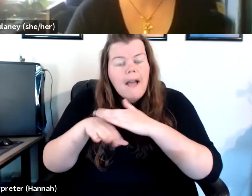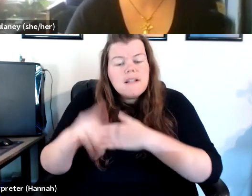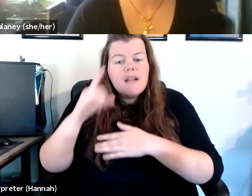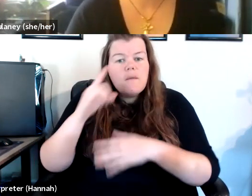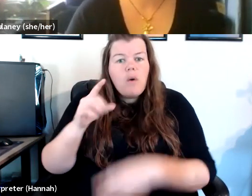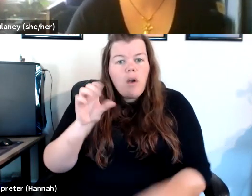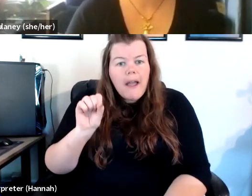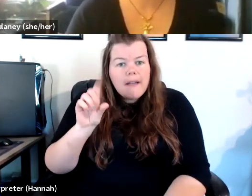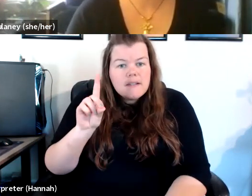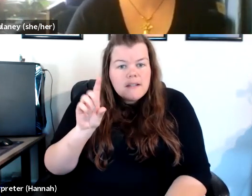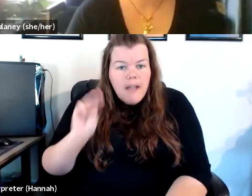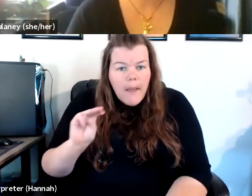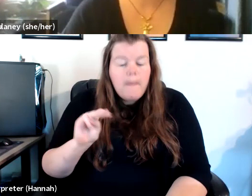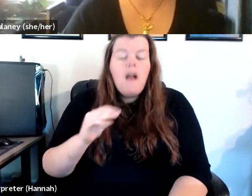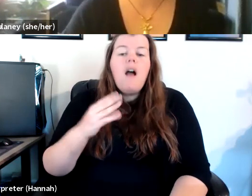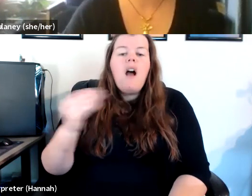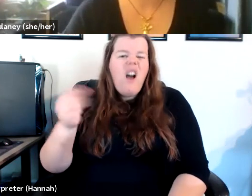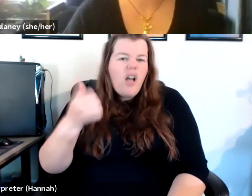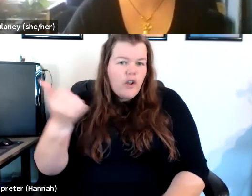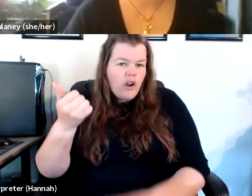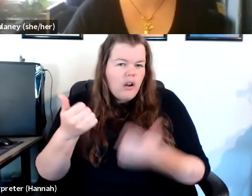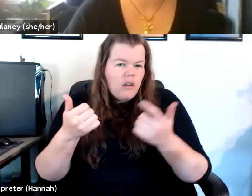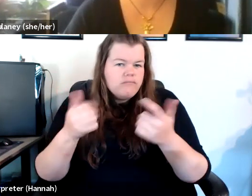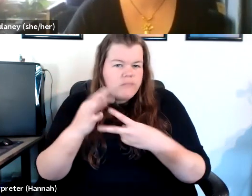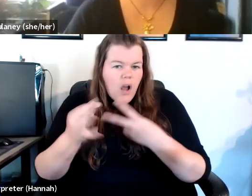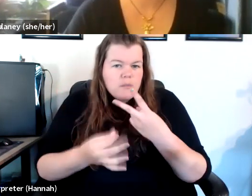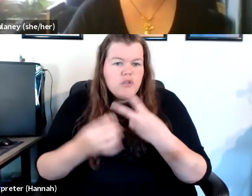restrictive alternatives for individuals with disabilities and older adults.